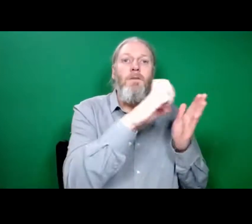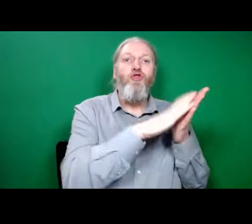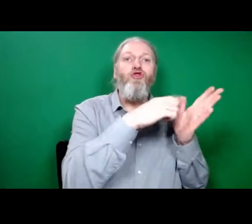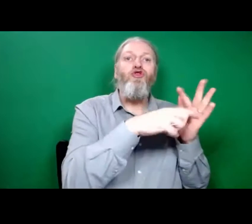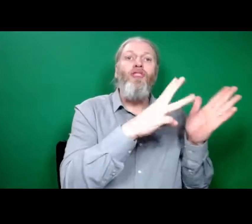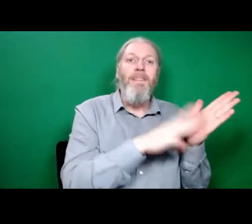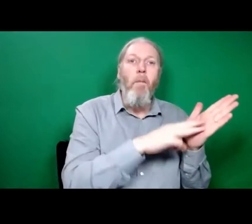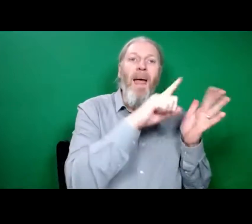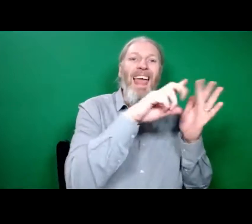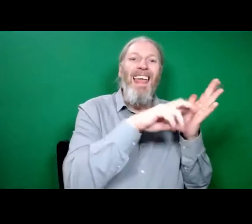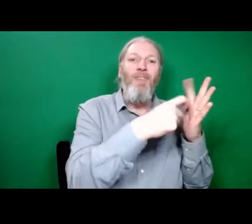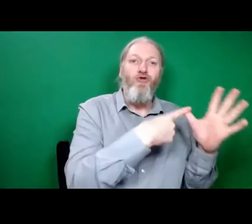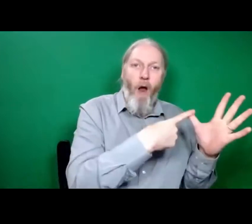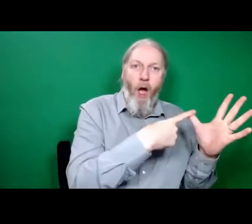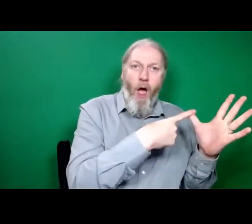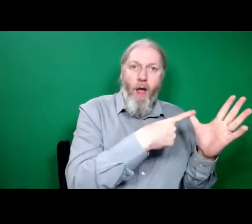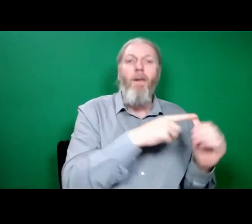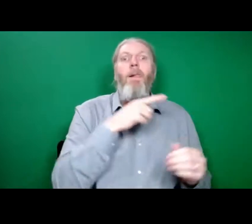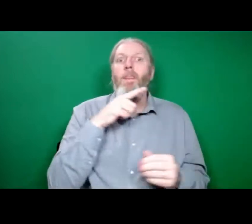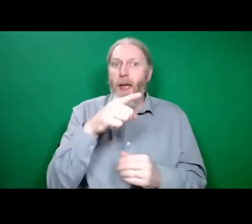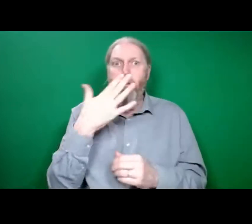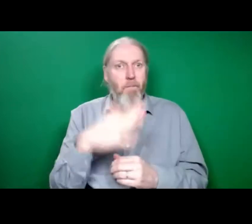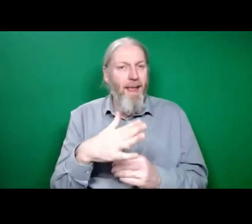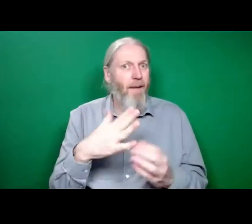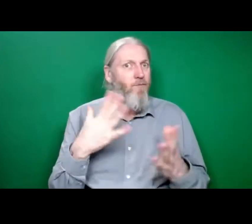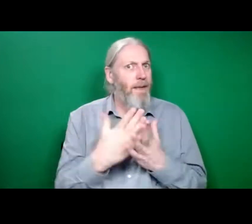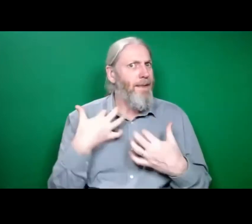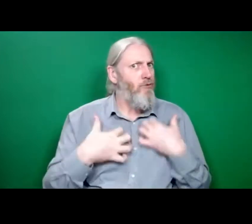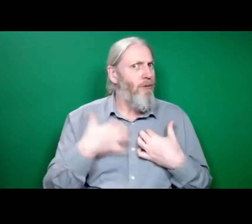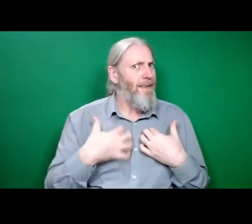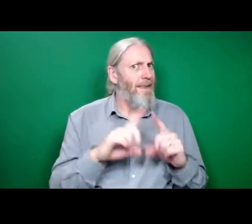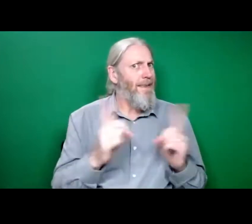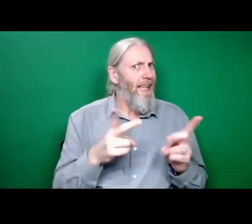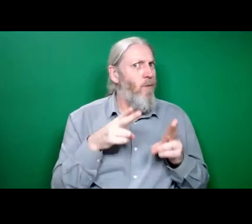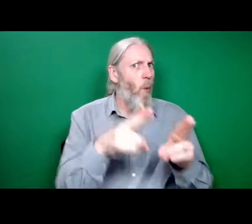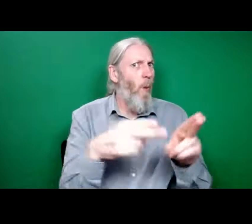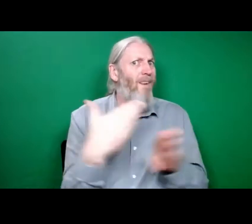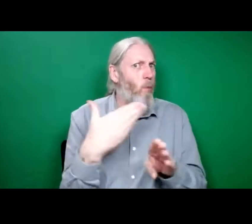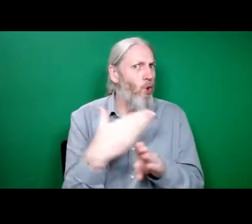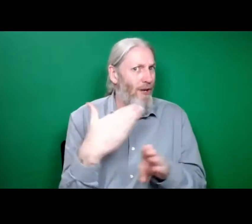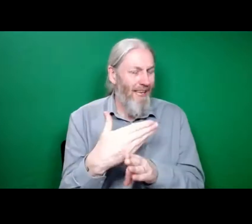high-level mix of strategies but also how it plays out with our partners and those programmes.